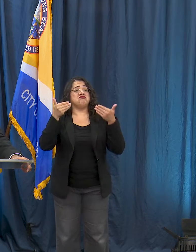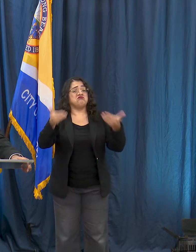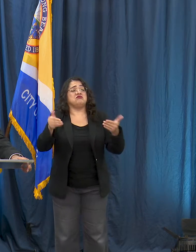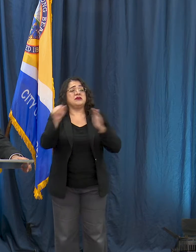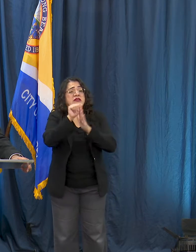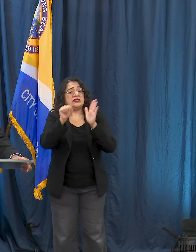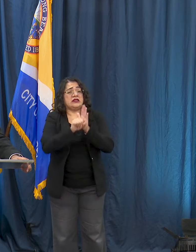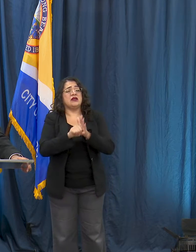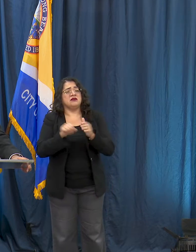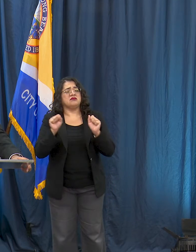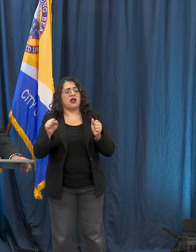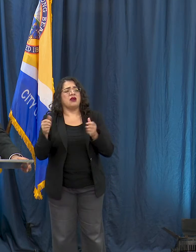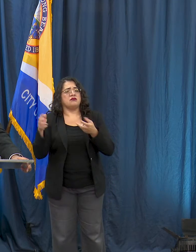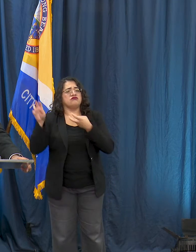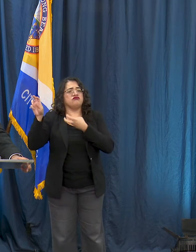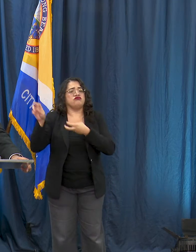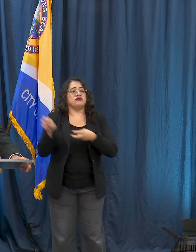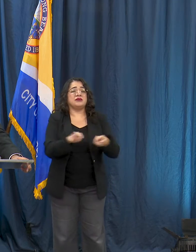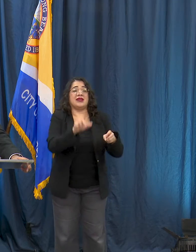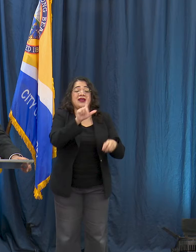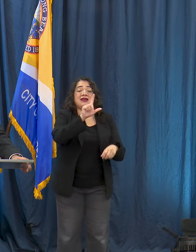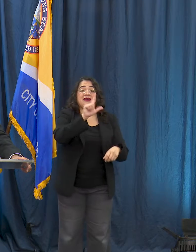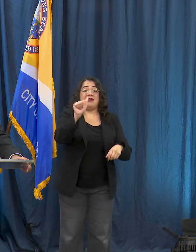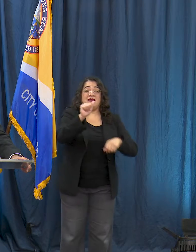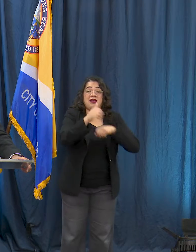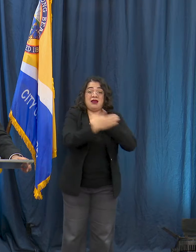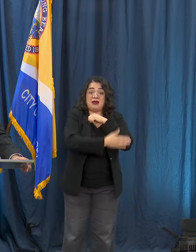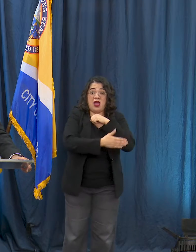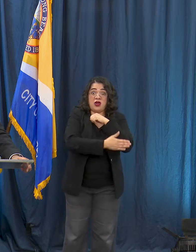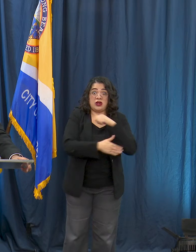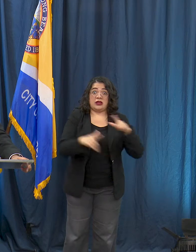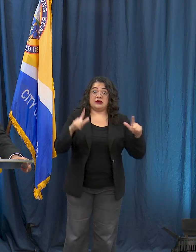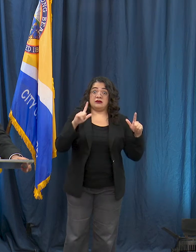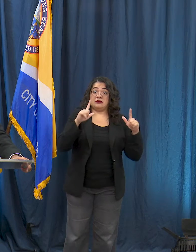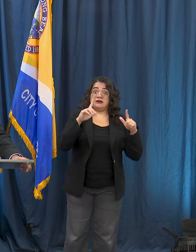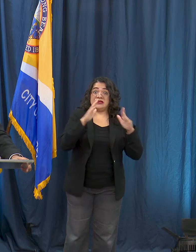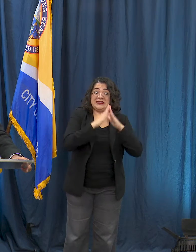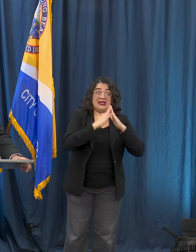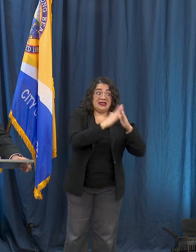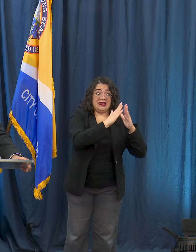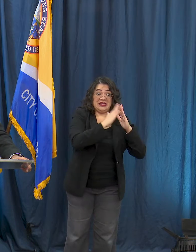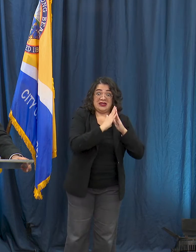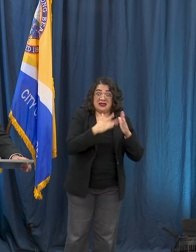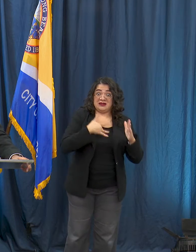into, if local counties and jurisdictions feel it is safe to do so. We are